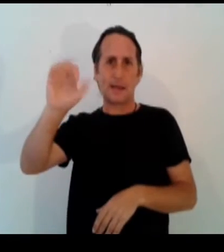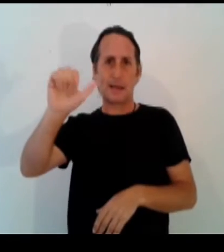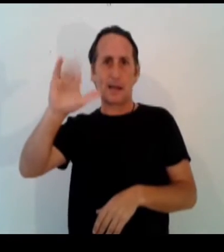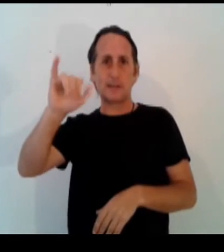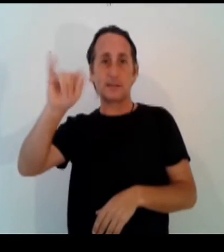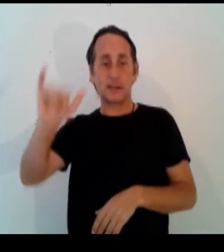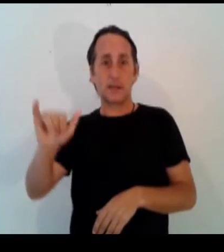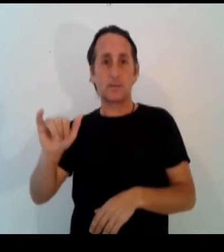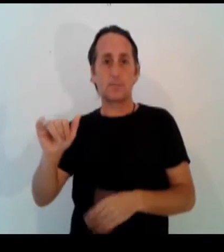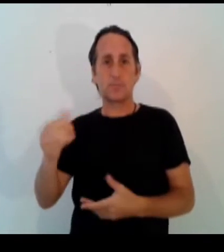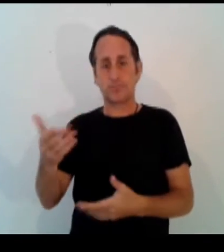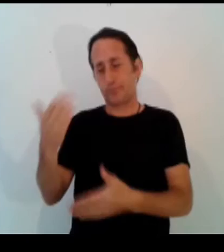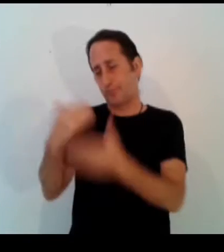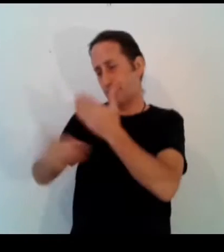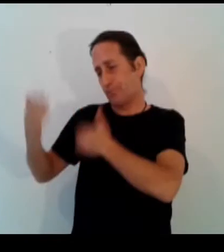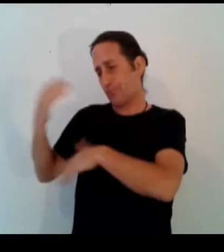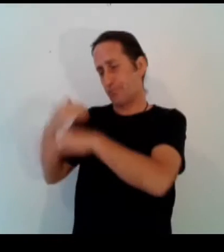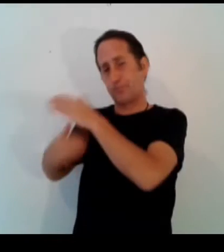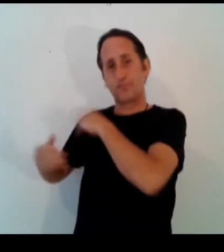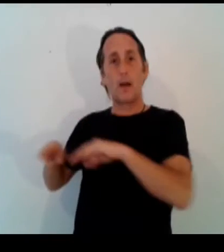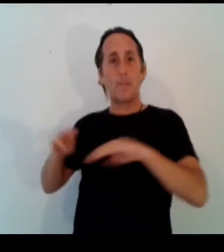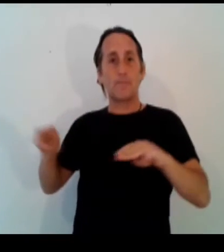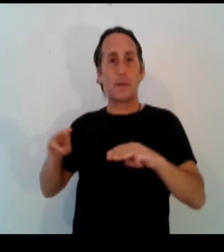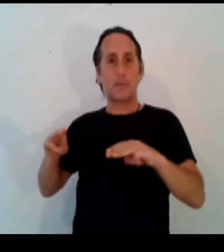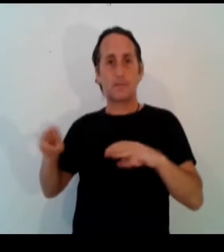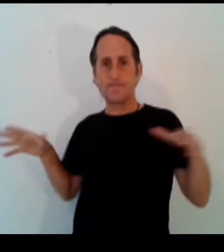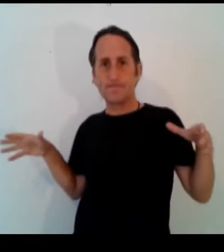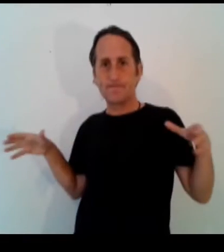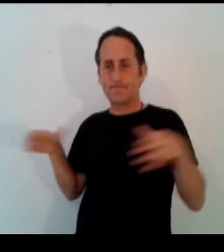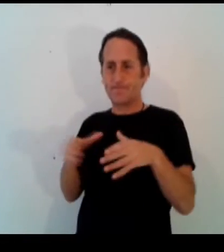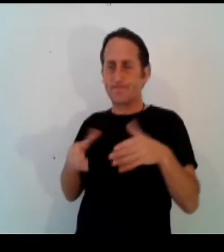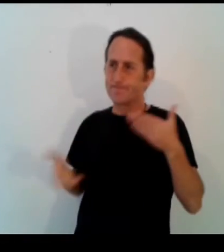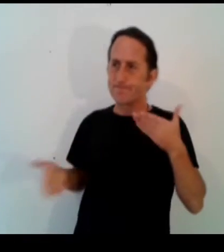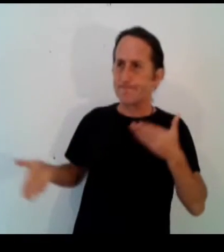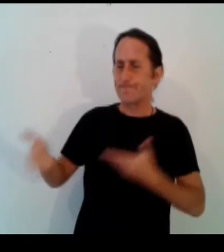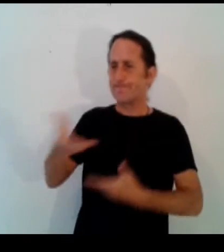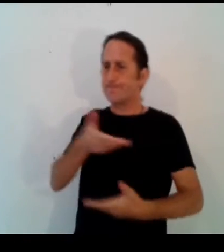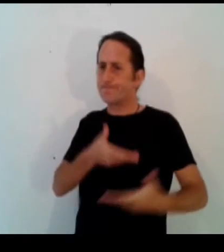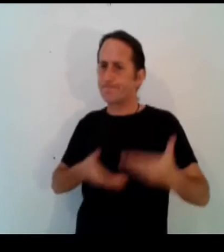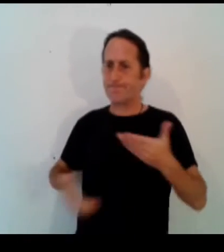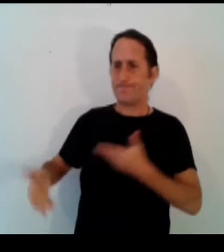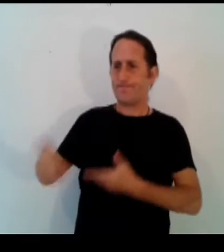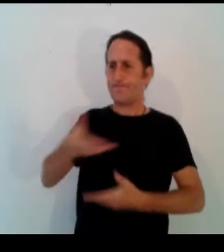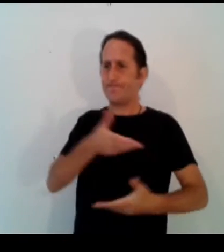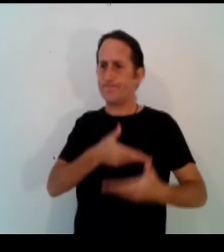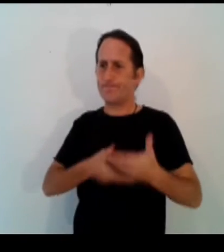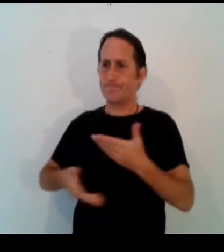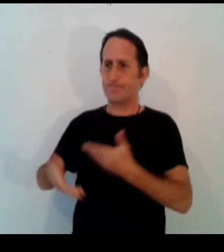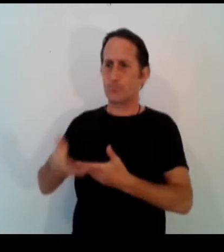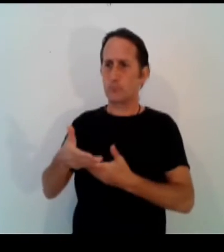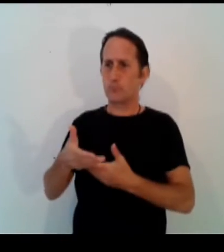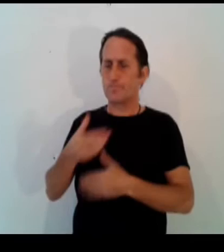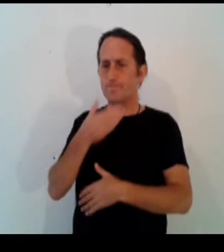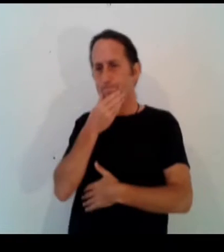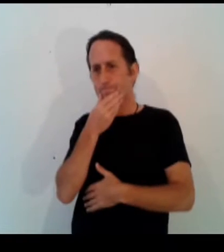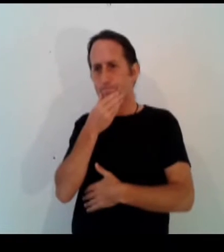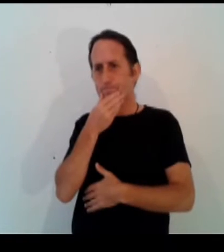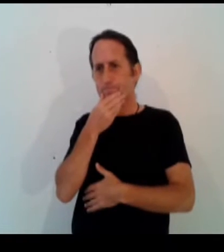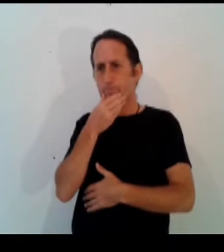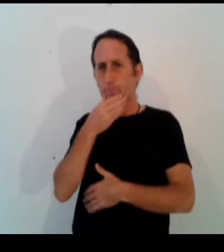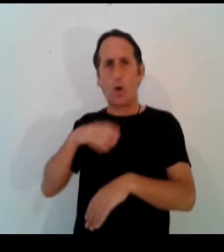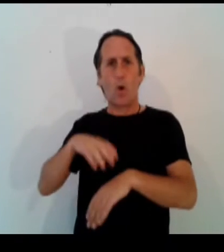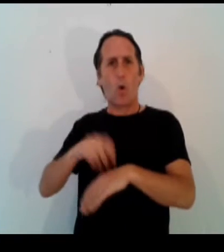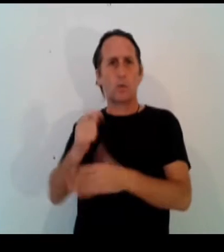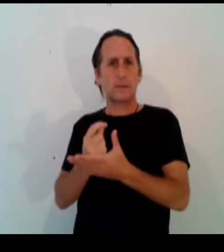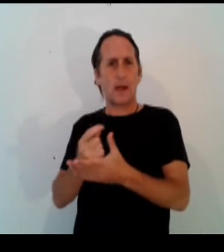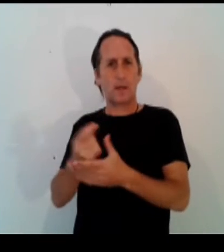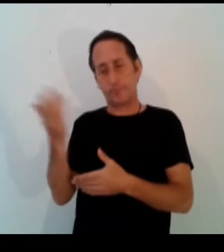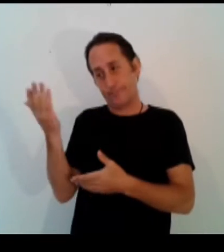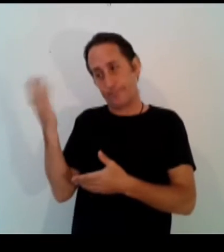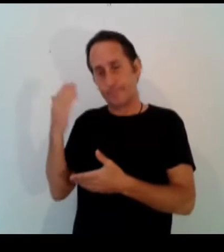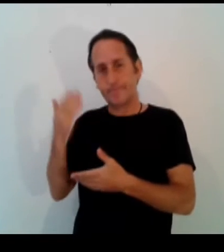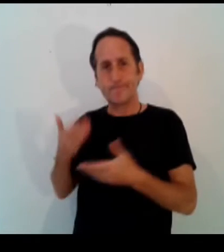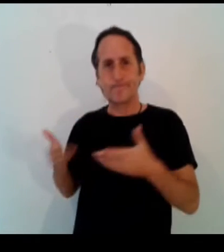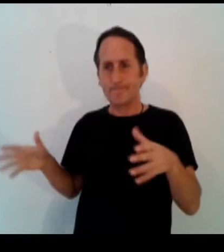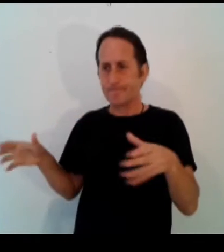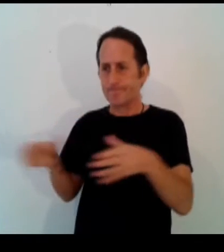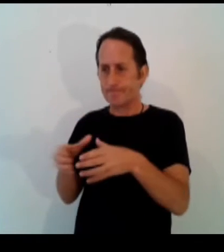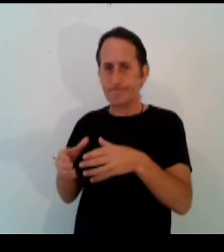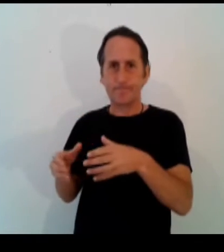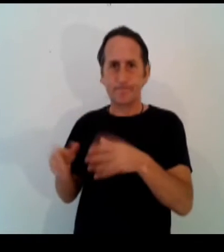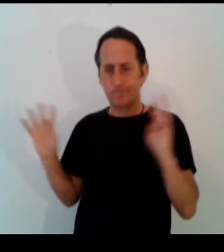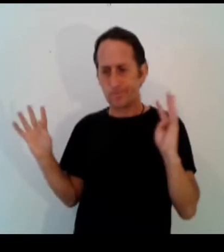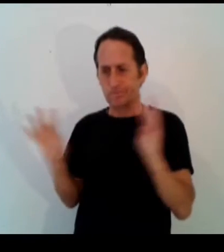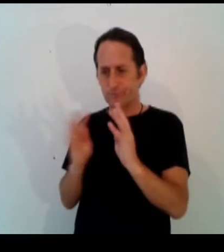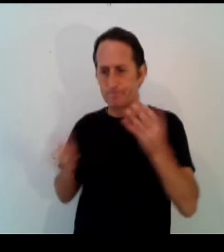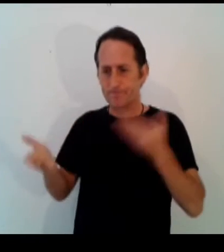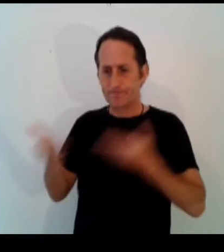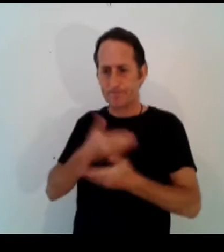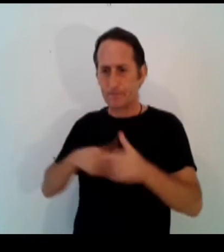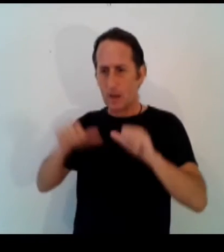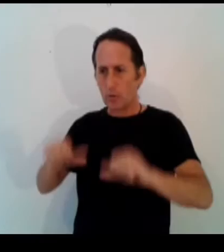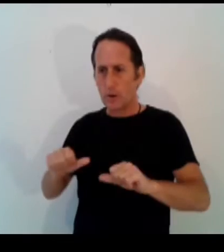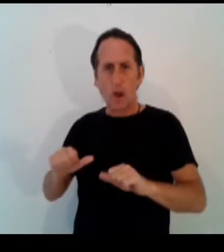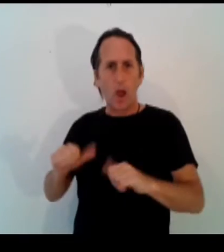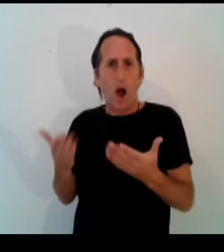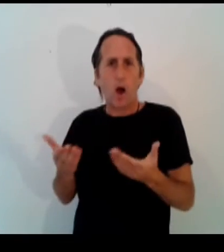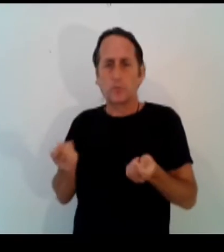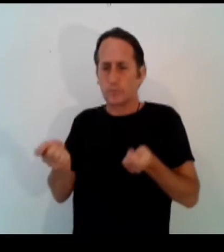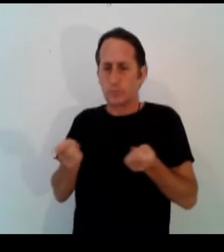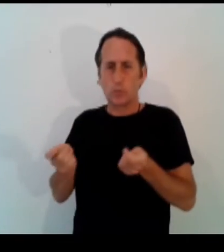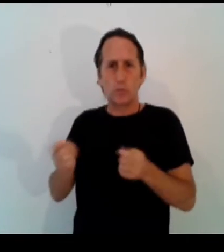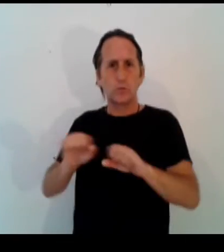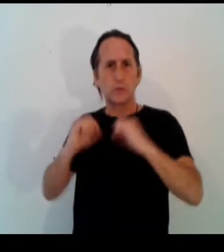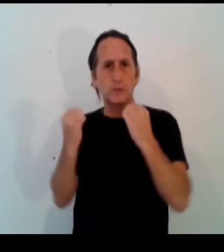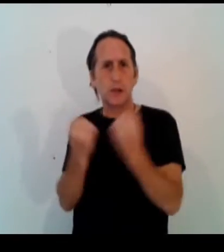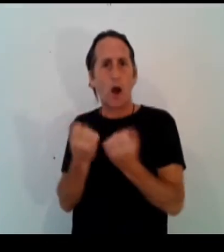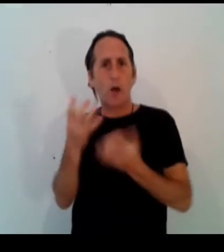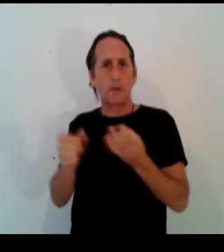People came together in ancient times in democracys to agree what would happen, to agree how their societys would run smoothly